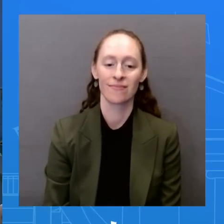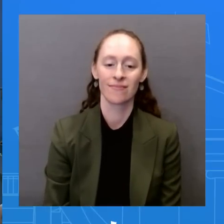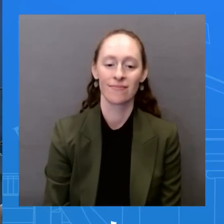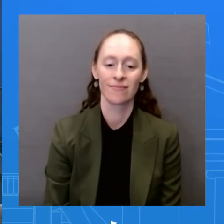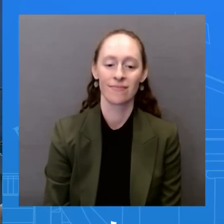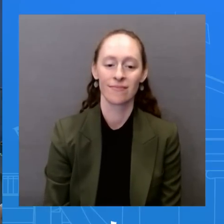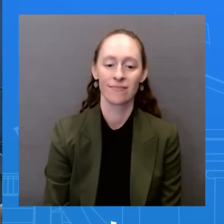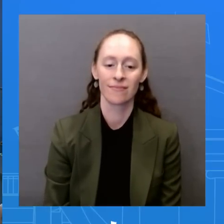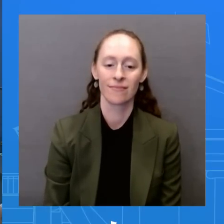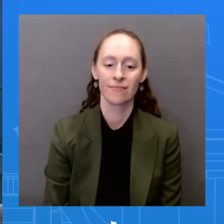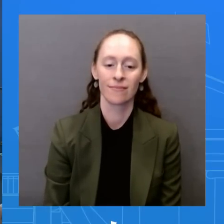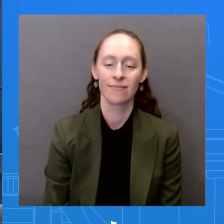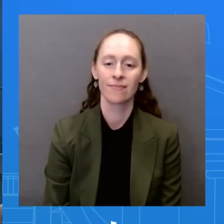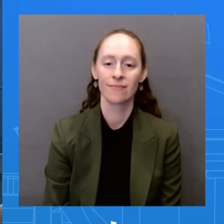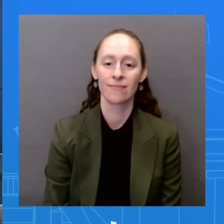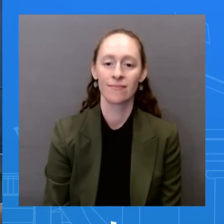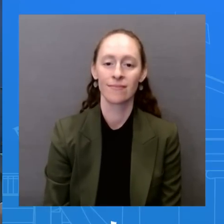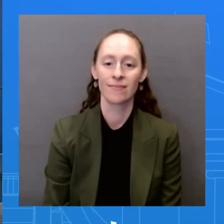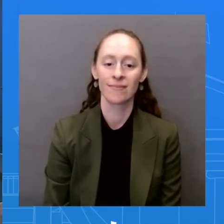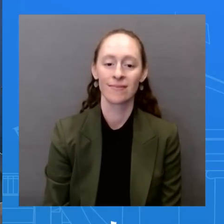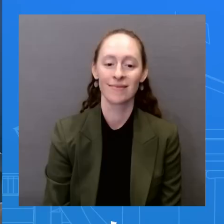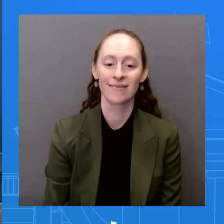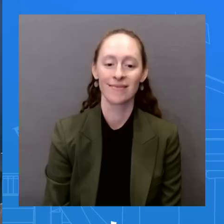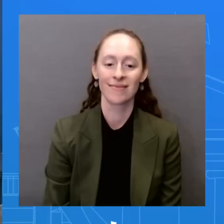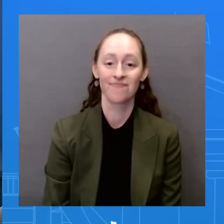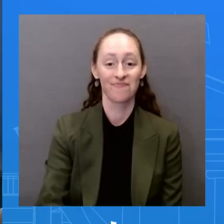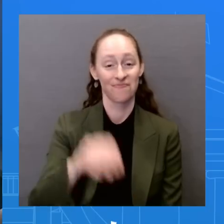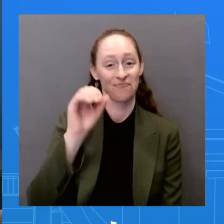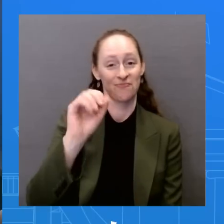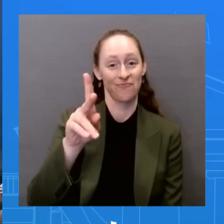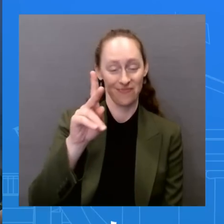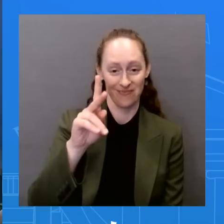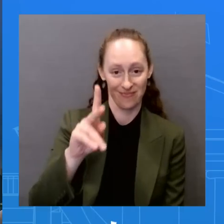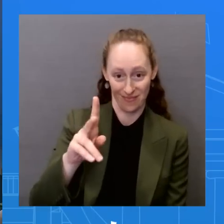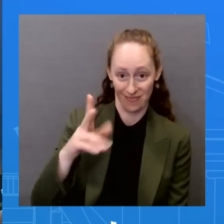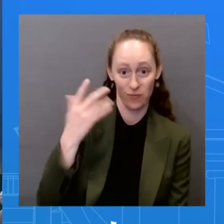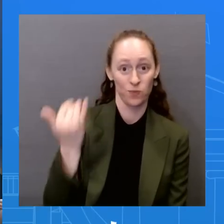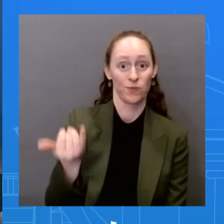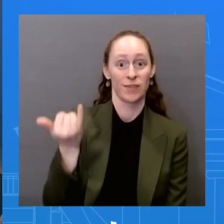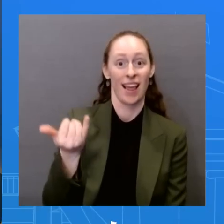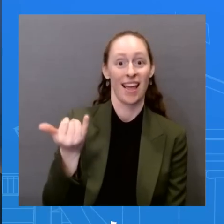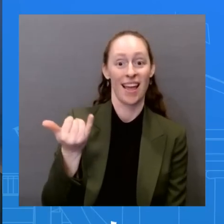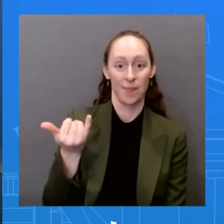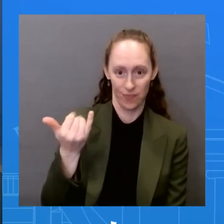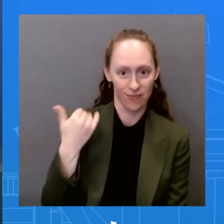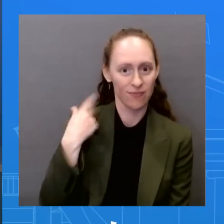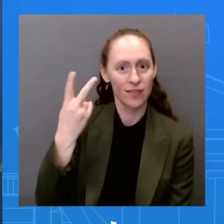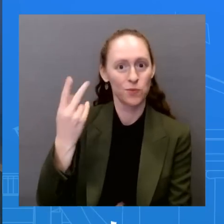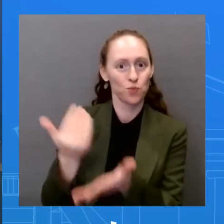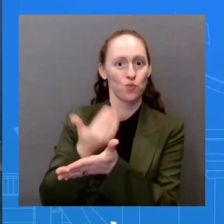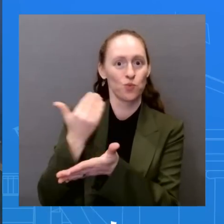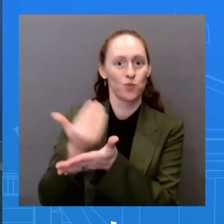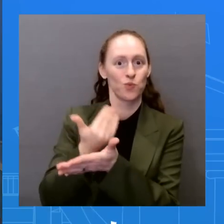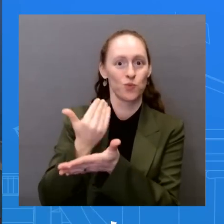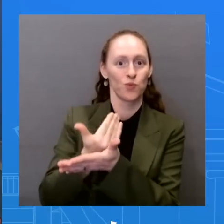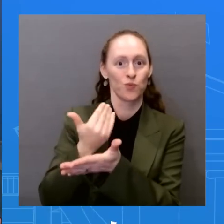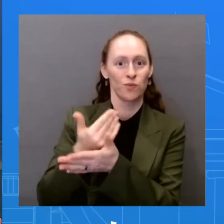All right, so today we have two new guests that are with us in the briefing room. Our Monkeypox Response Coordinator,